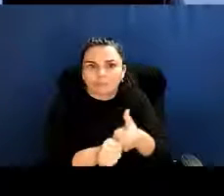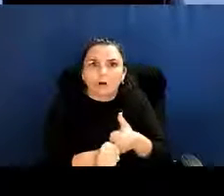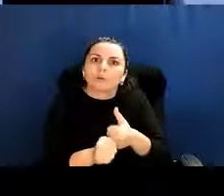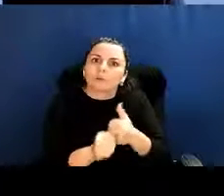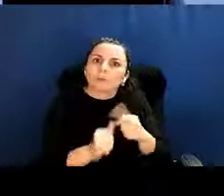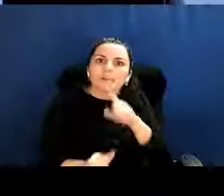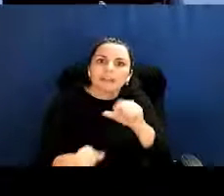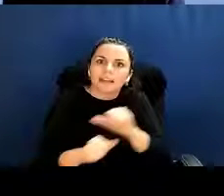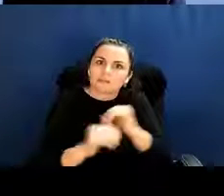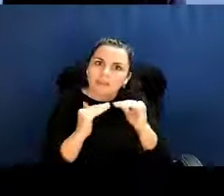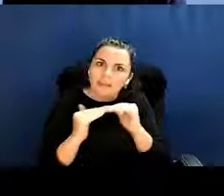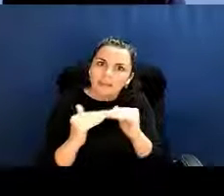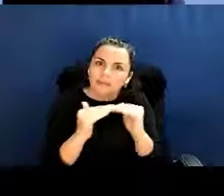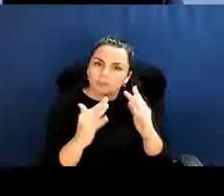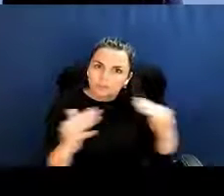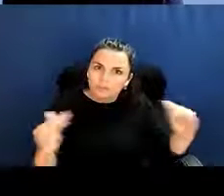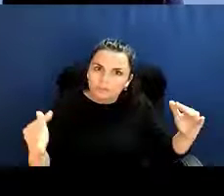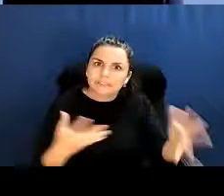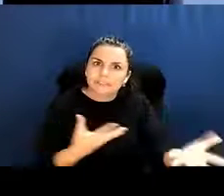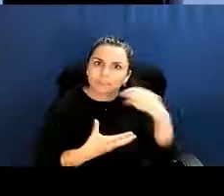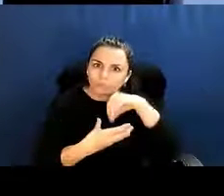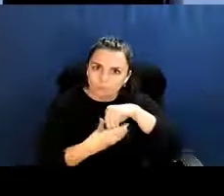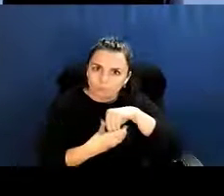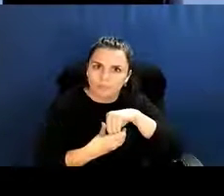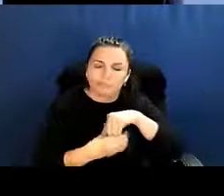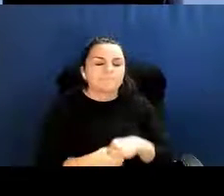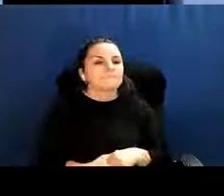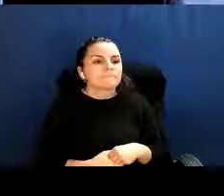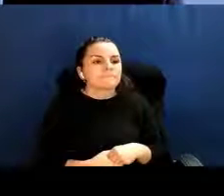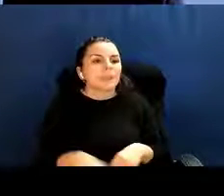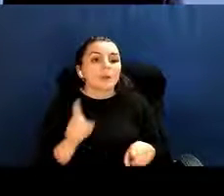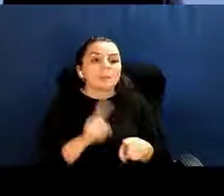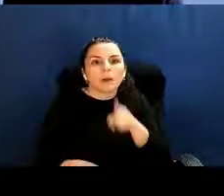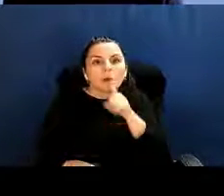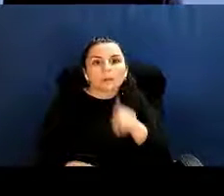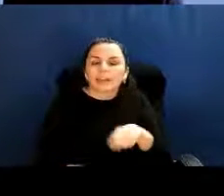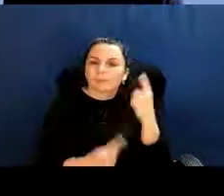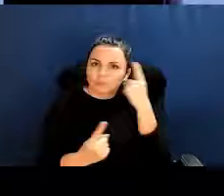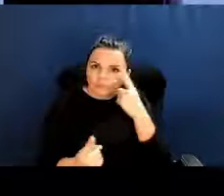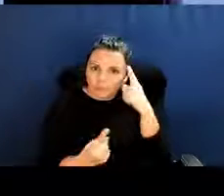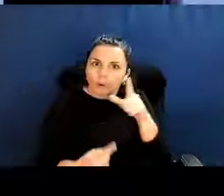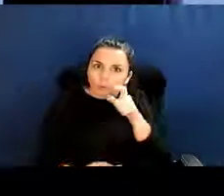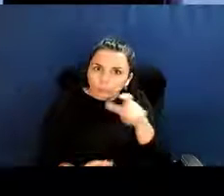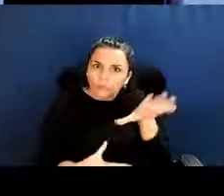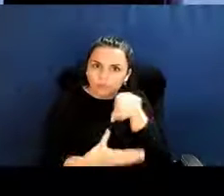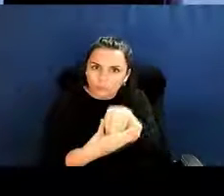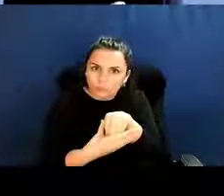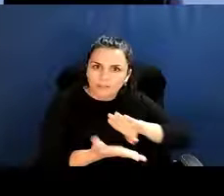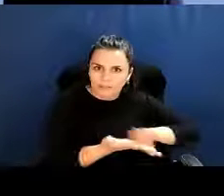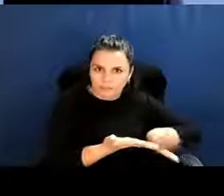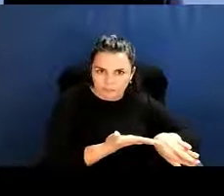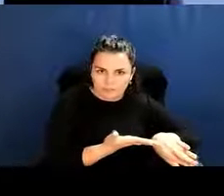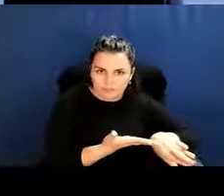So all of this is to say that you'll need to carefully consider who you include and exclude for participation